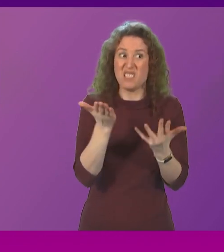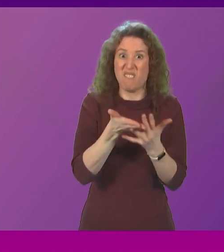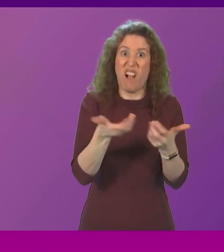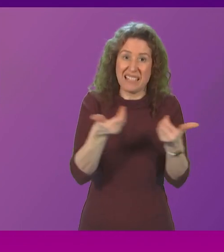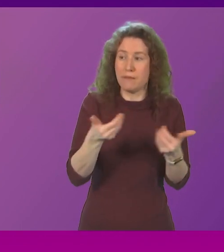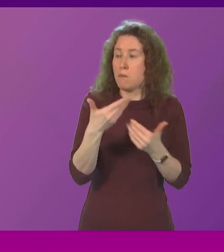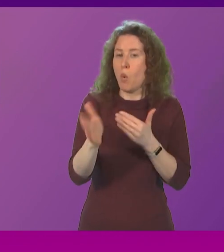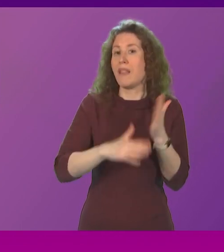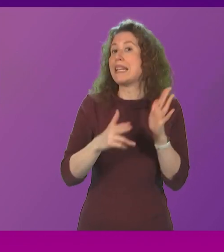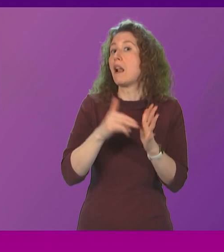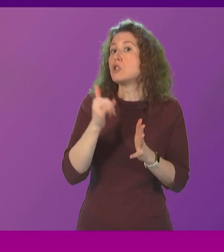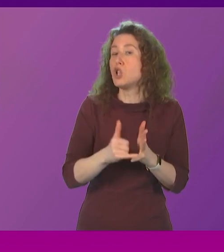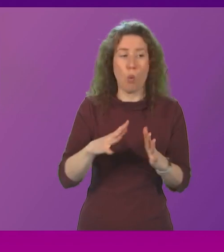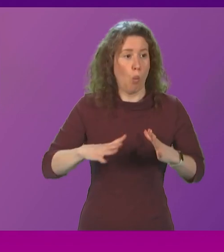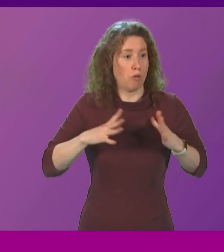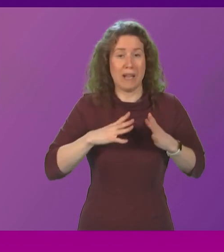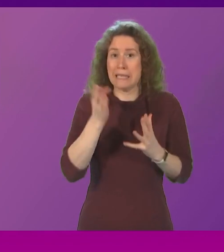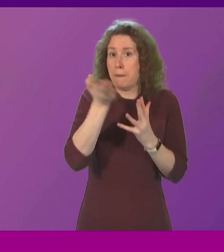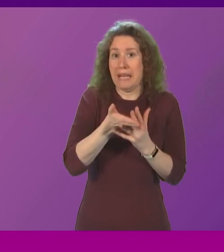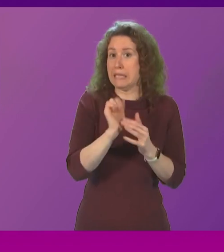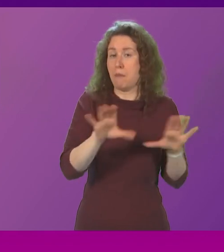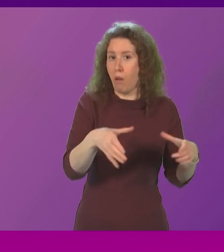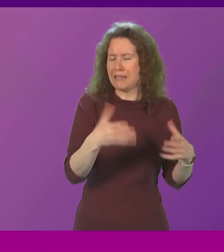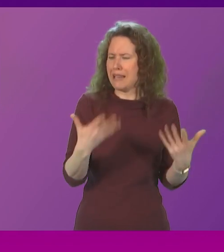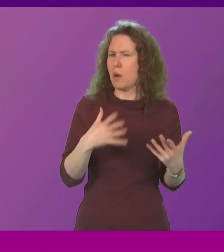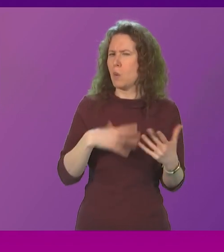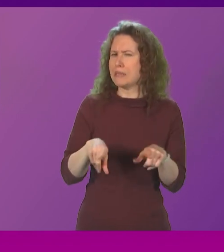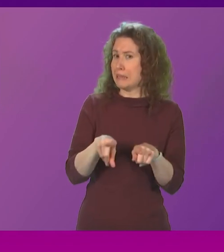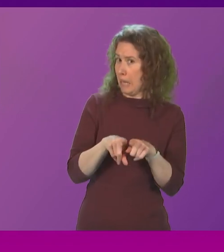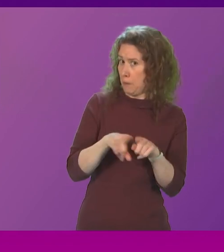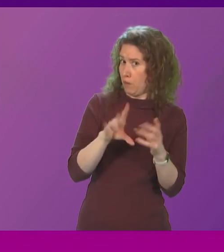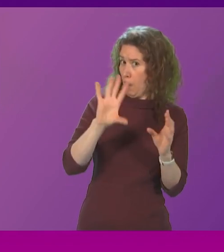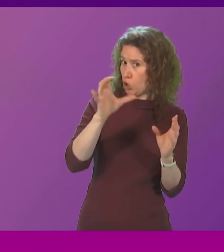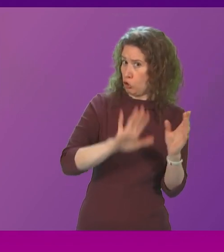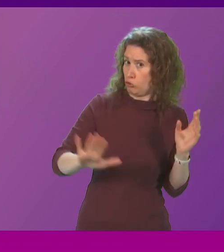He has already split his party down the middle, and now he wants to do the same with the country.